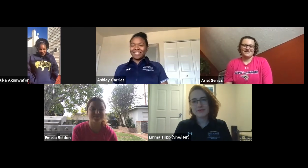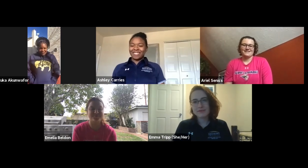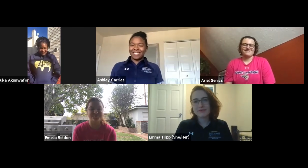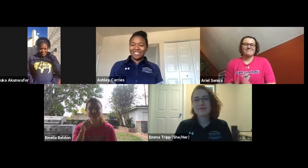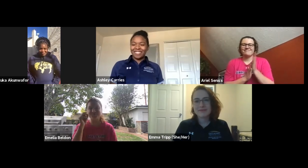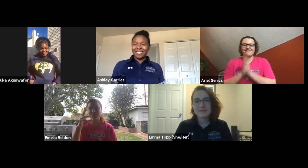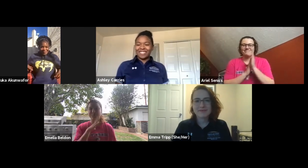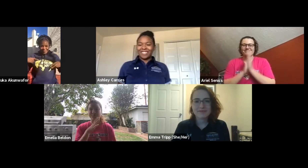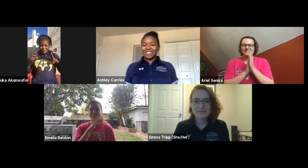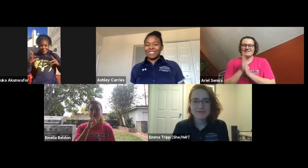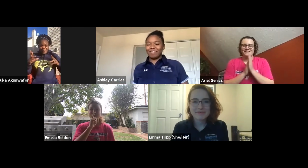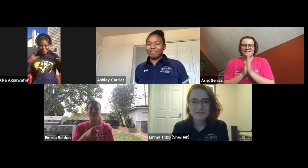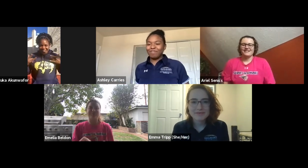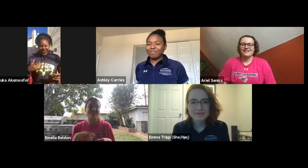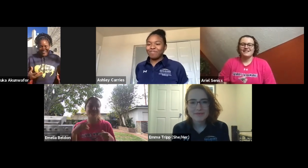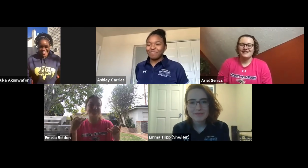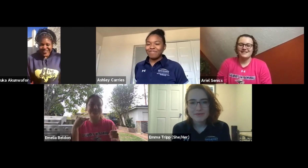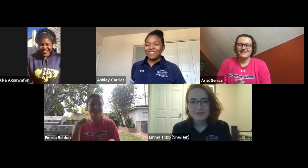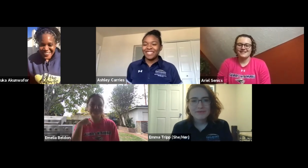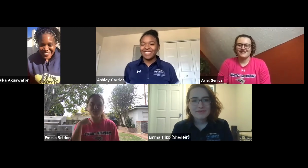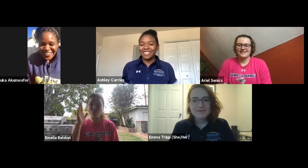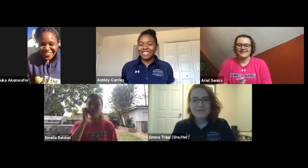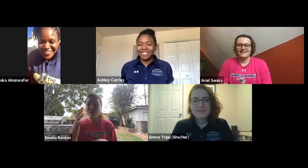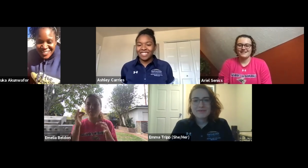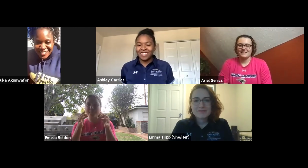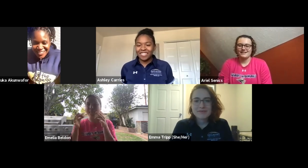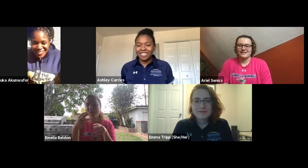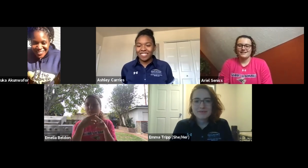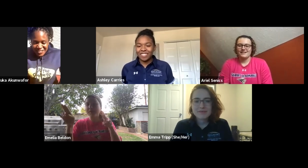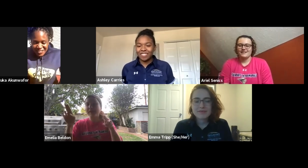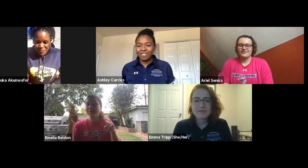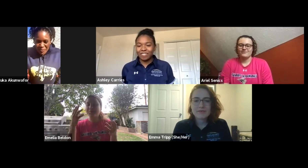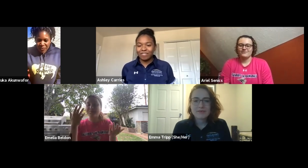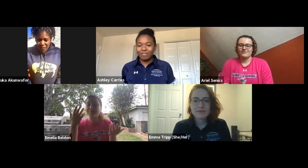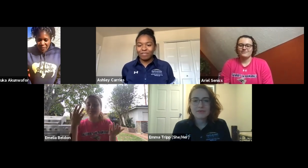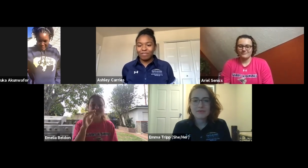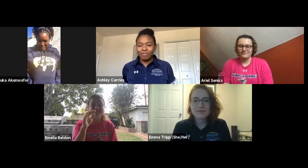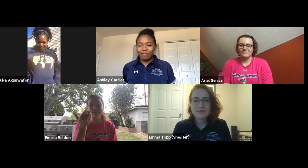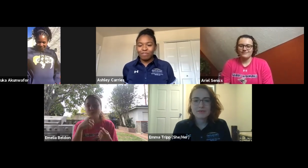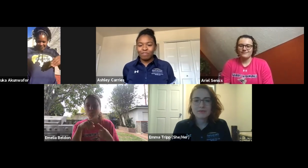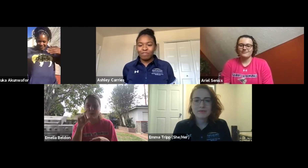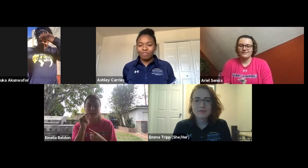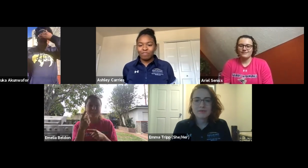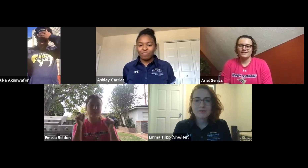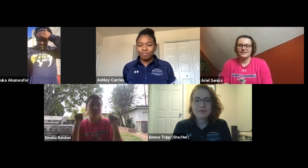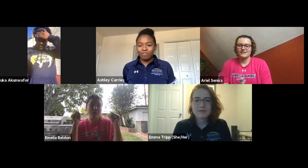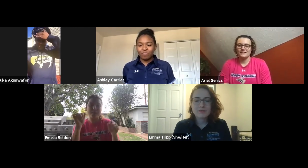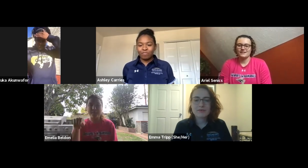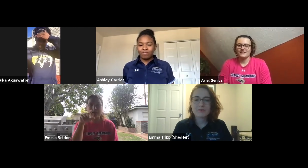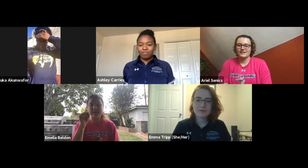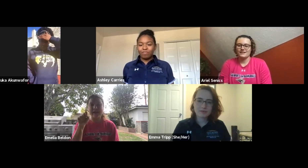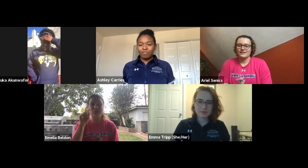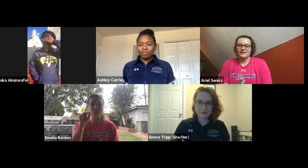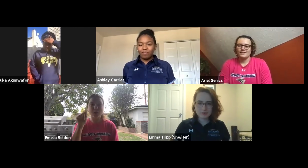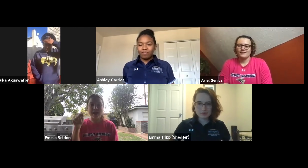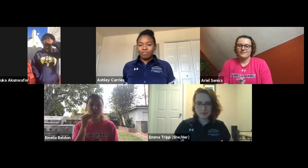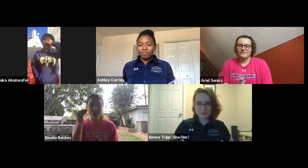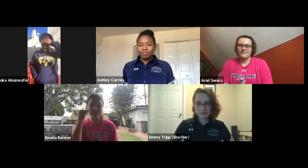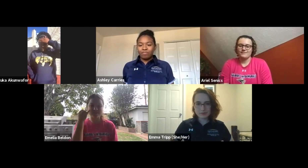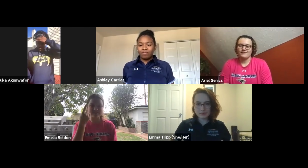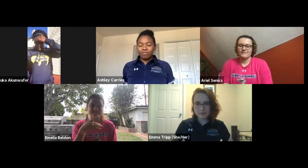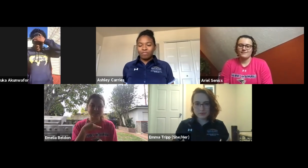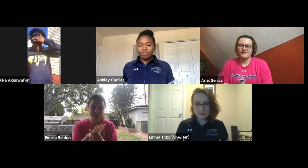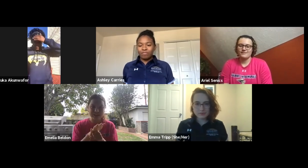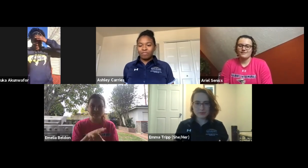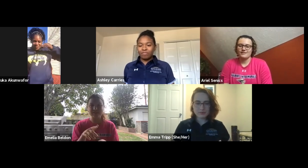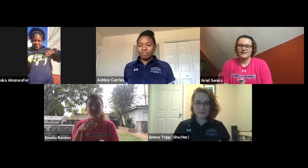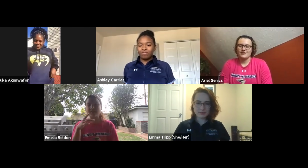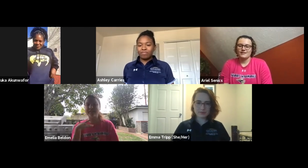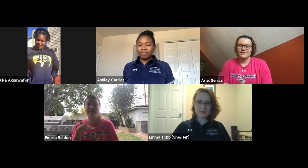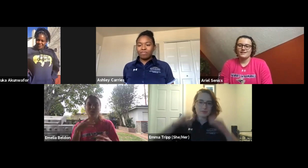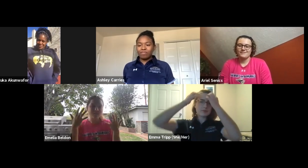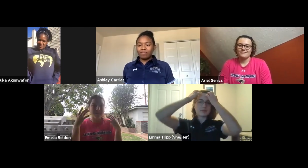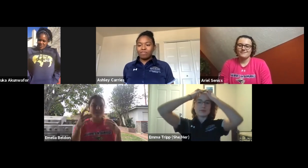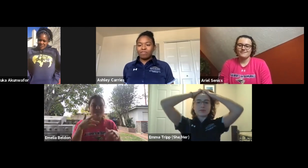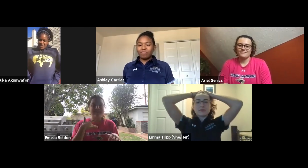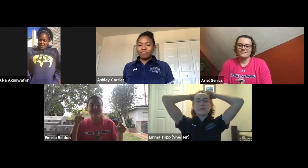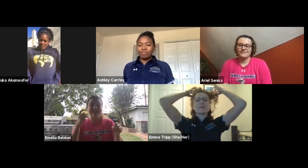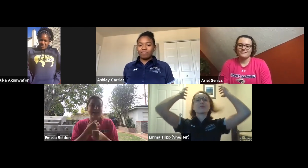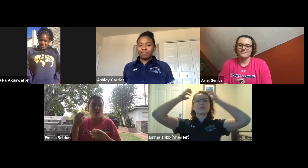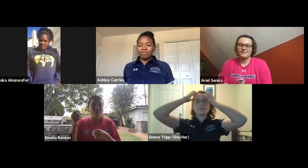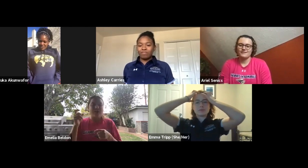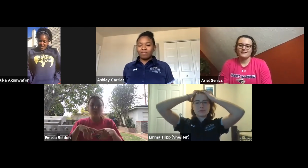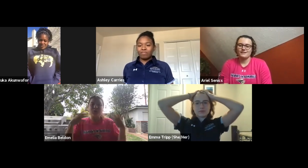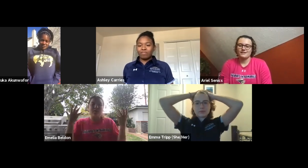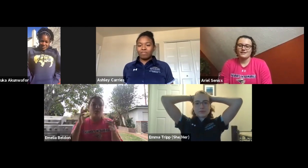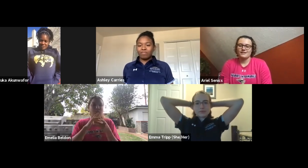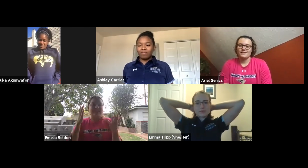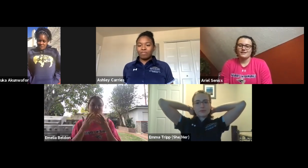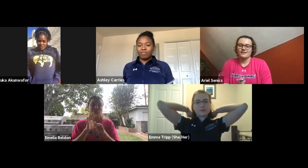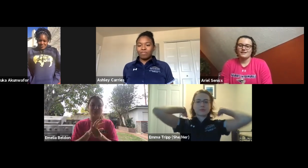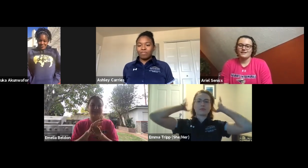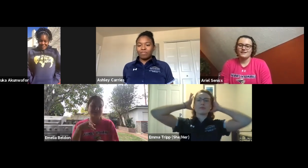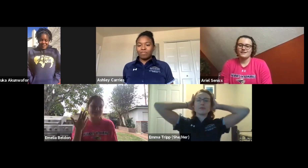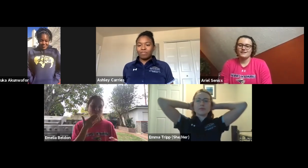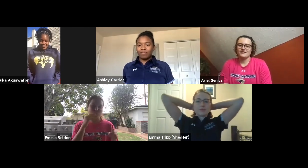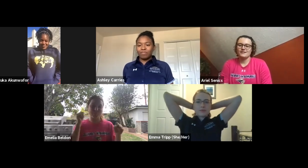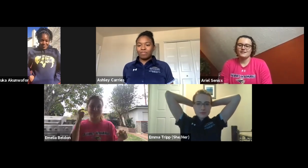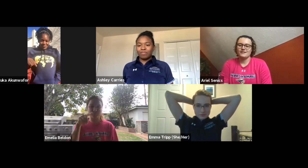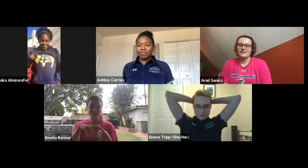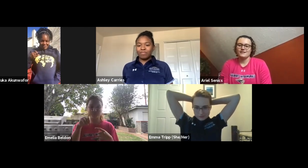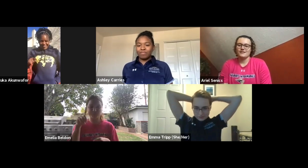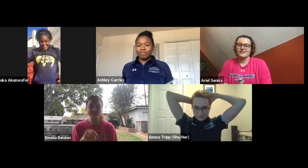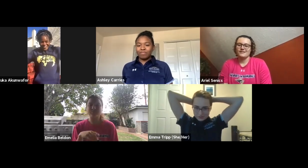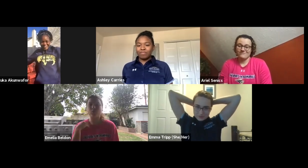>okay, today I will explain a short 20-15 minute exercise that you can do at home when you’re feeling stressed, or feeling overwhelmed. If you need to get out and get moving this is a good exercise to do.